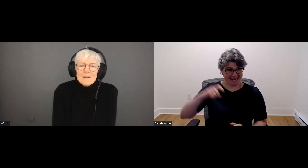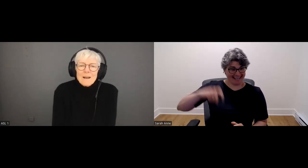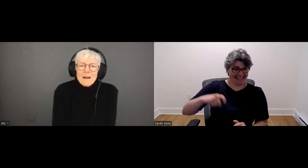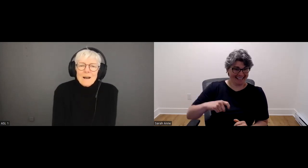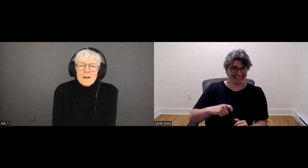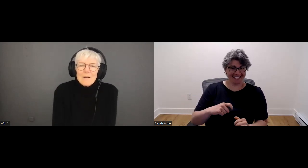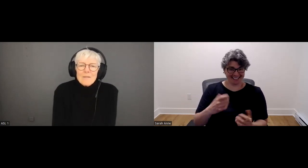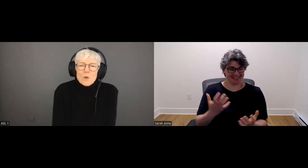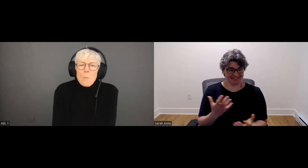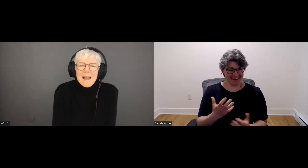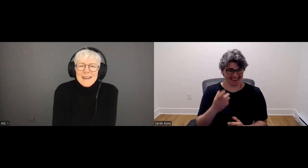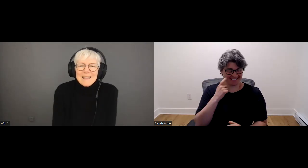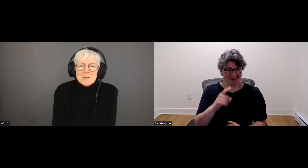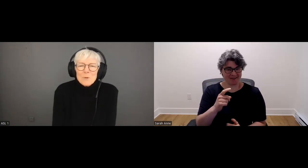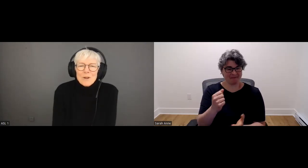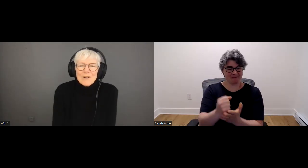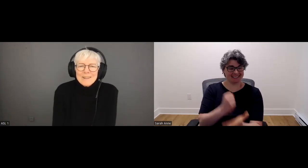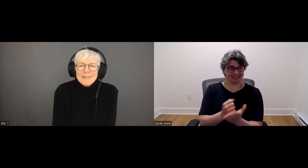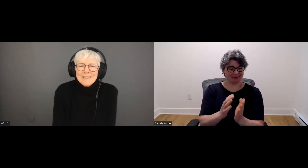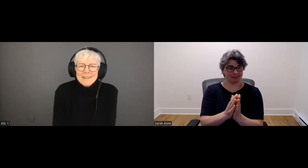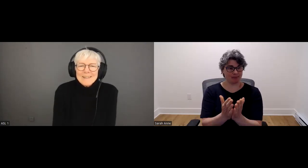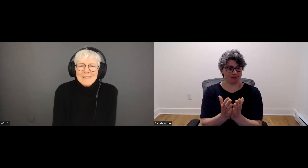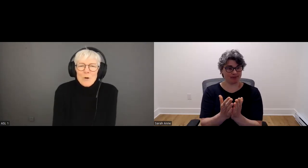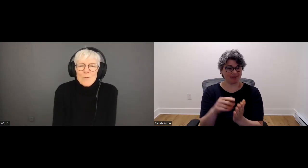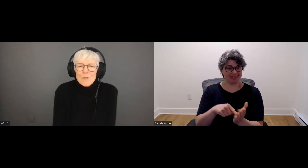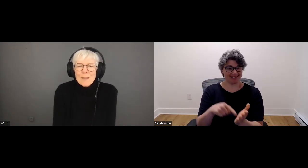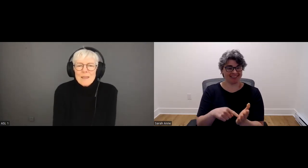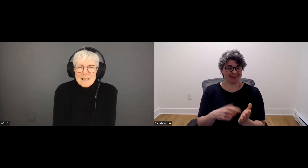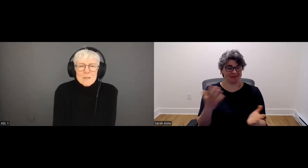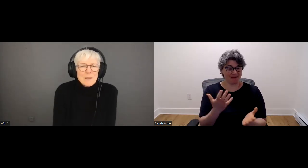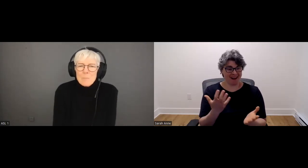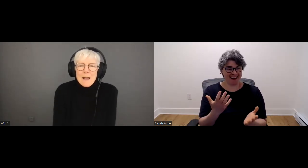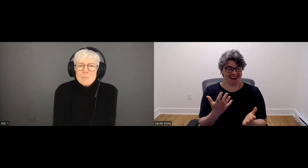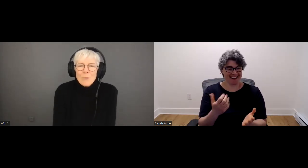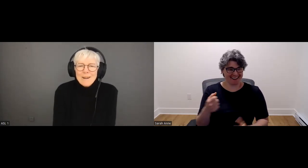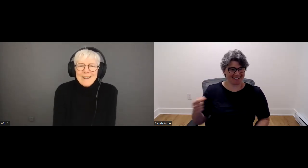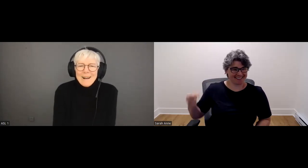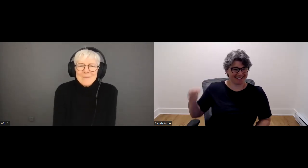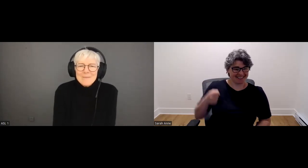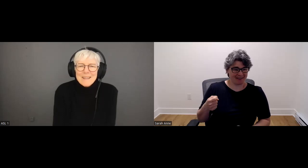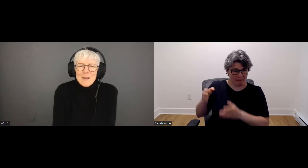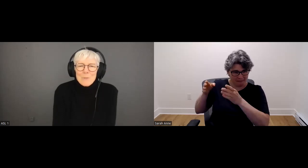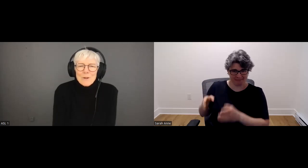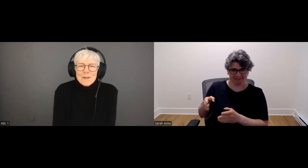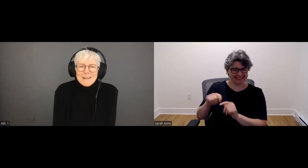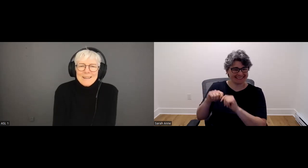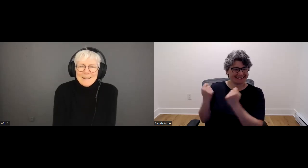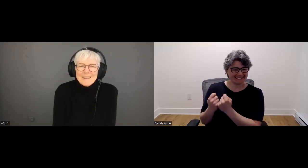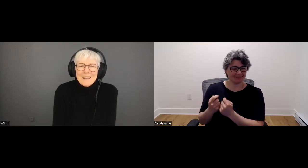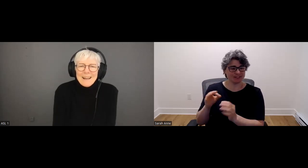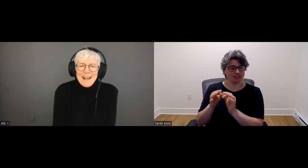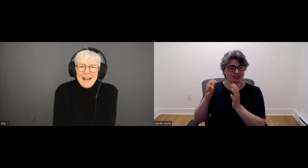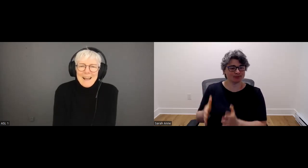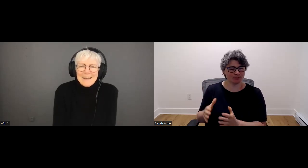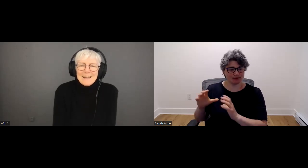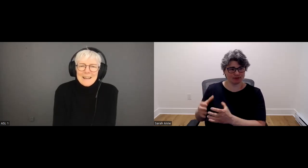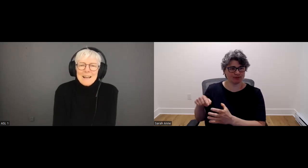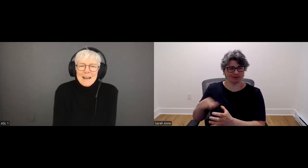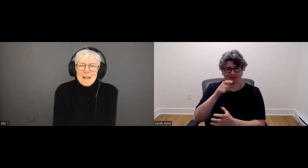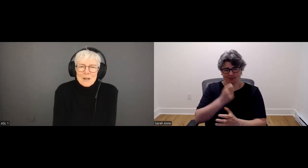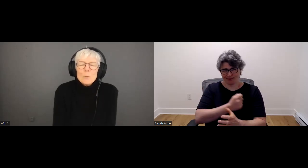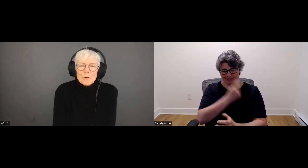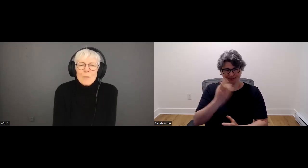and uh so my needs were you know for the accessibility passport um were that I I needed an interpreter